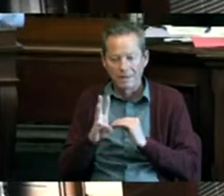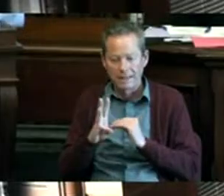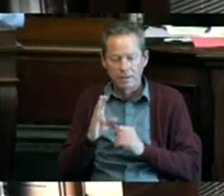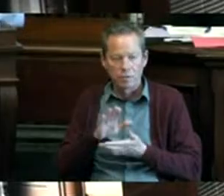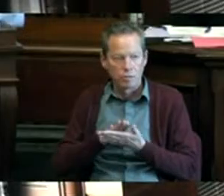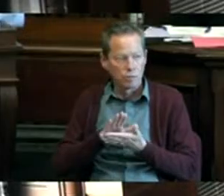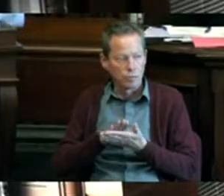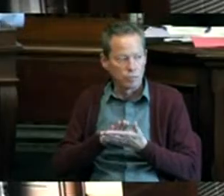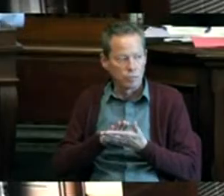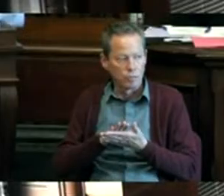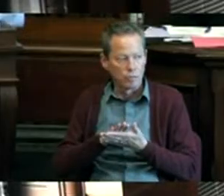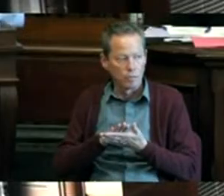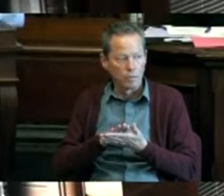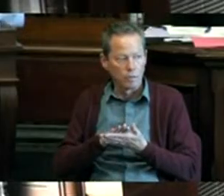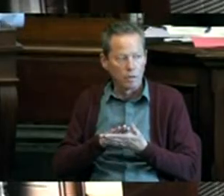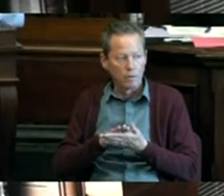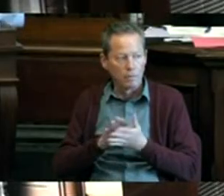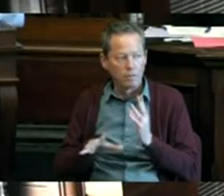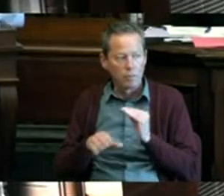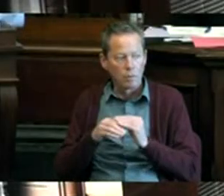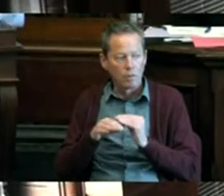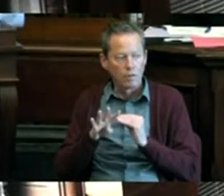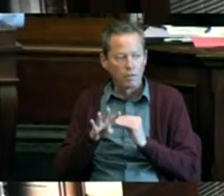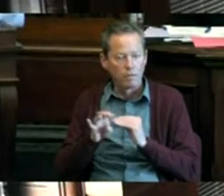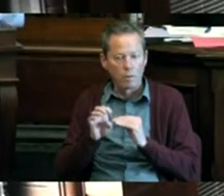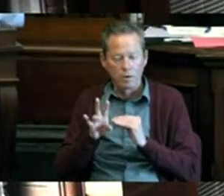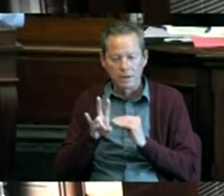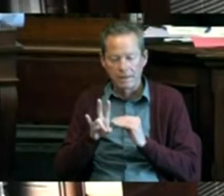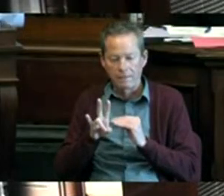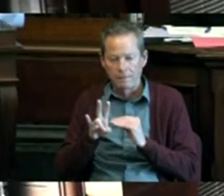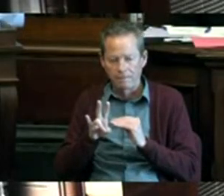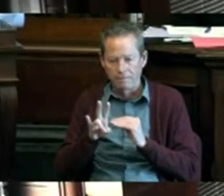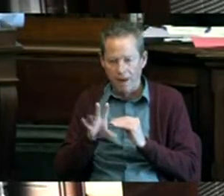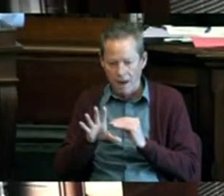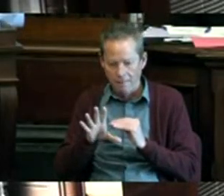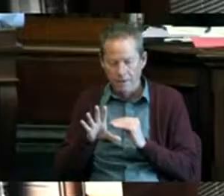project. So phase three entails